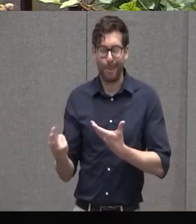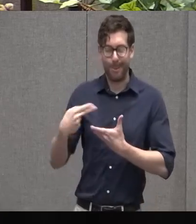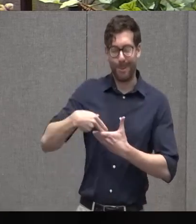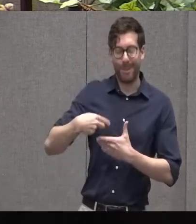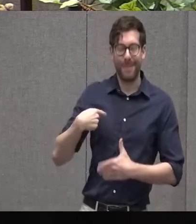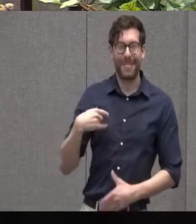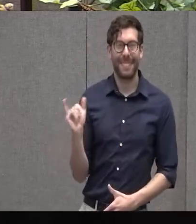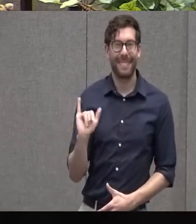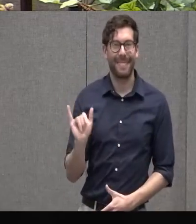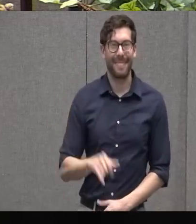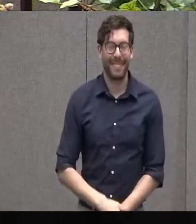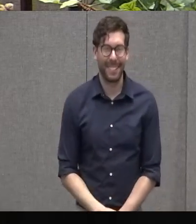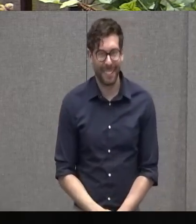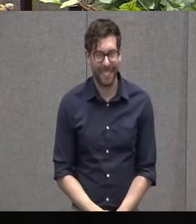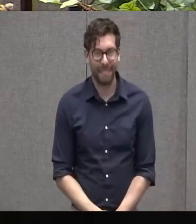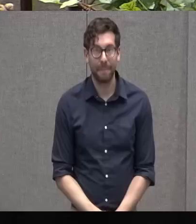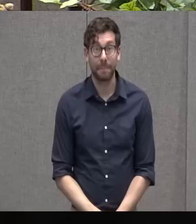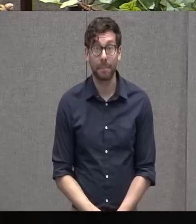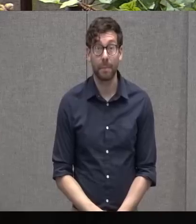$2 for the book.